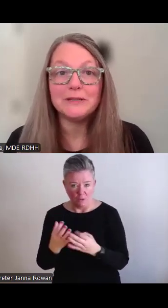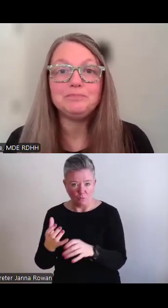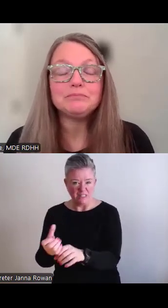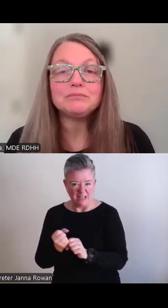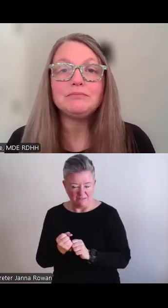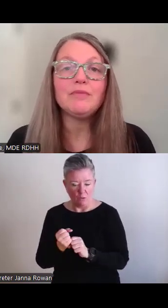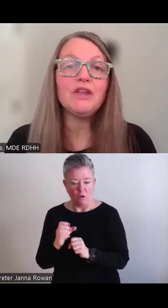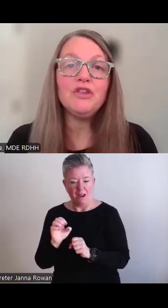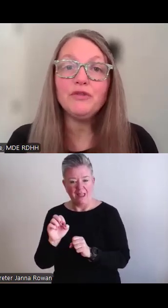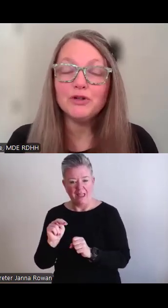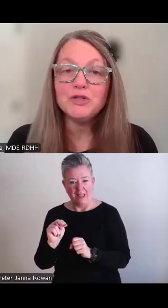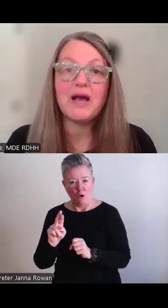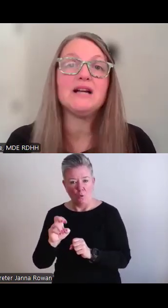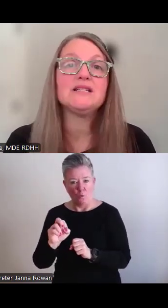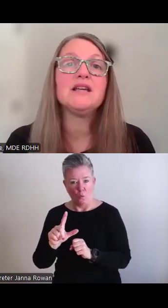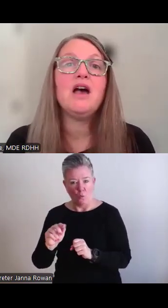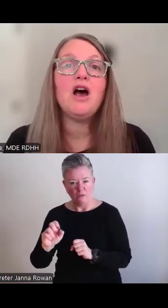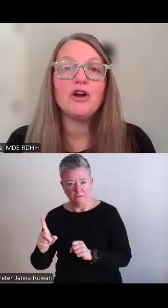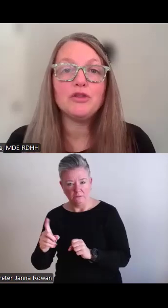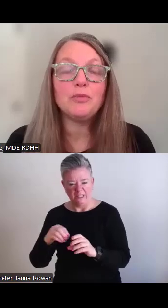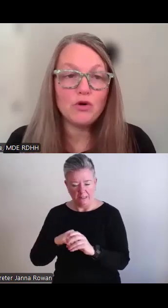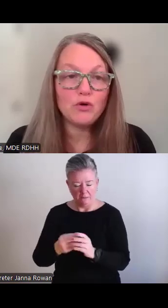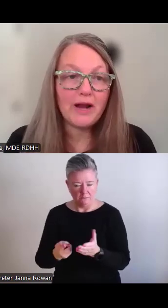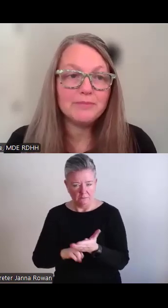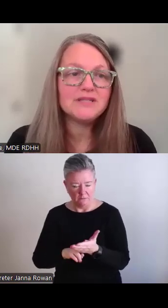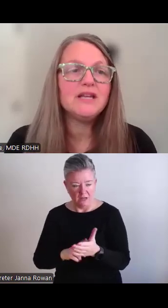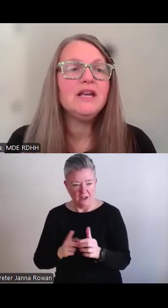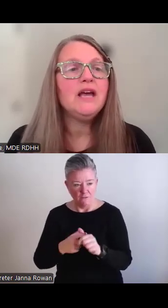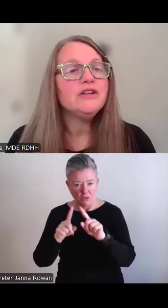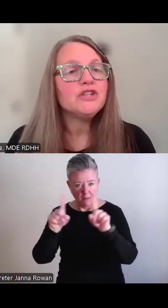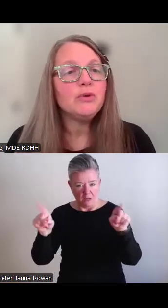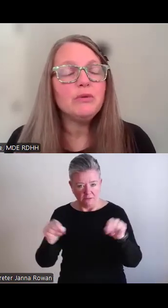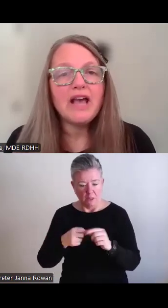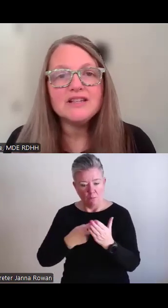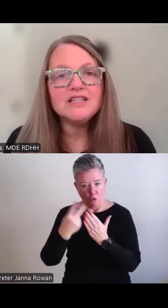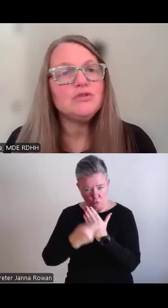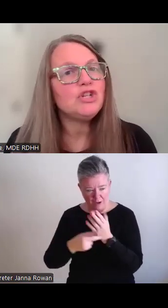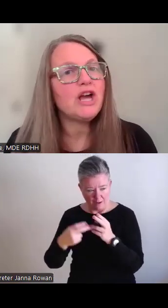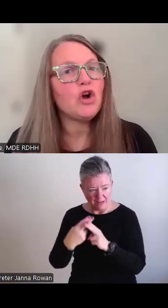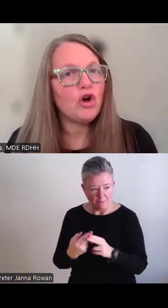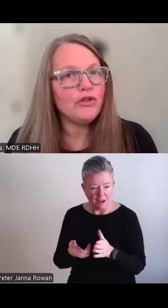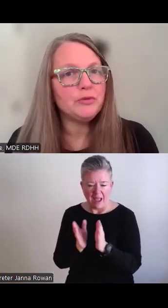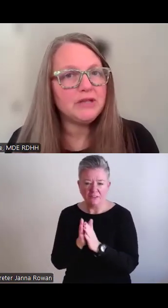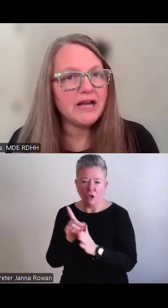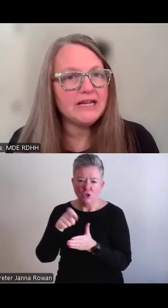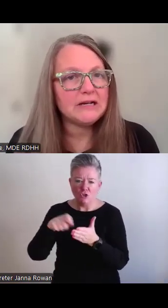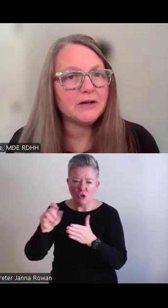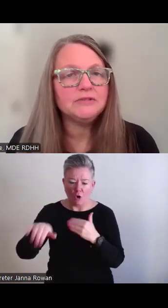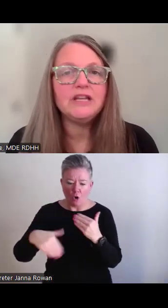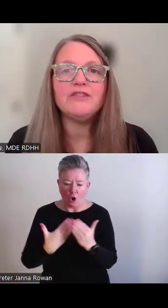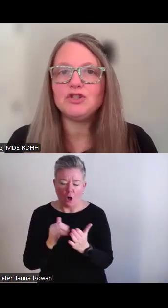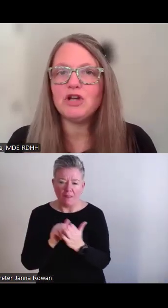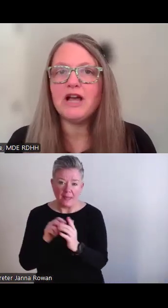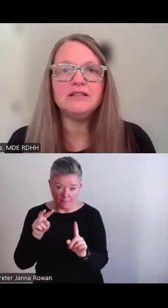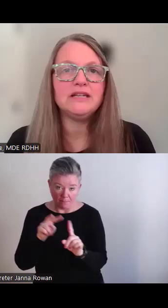in. The first box are the programs. So, we would ask that you check all that apply here. If a child